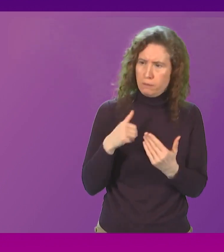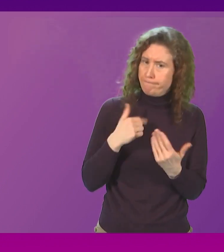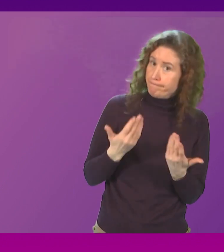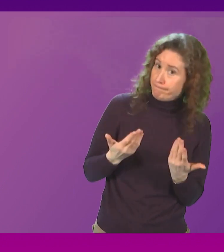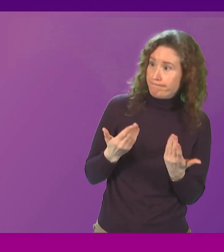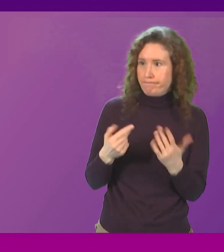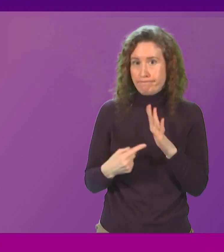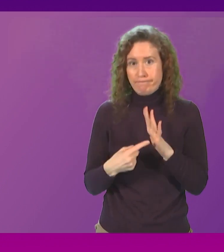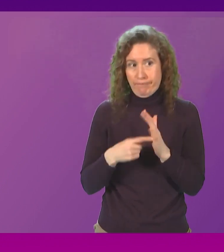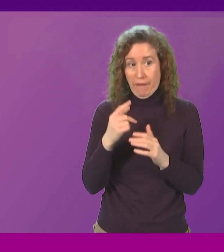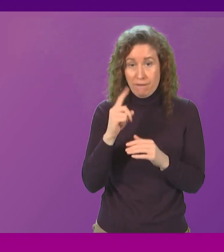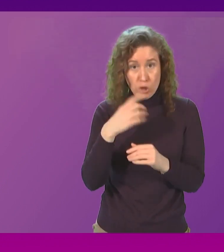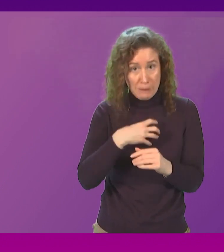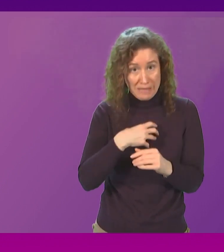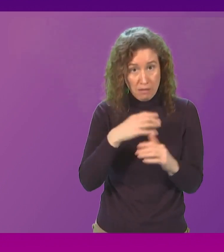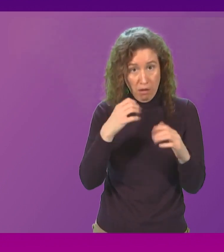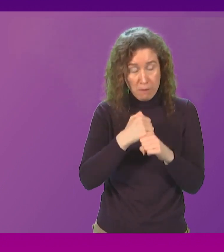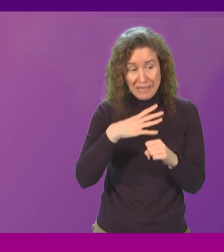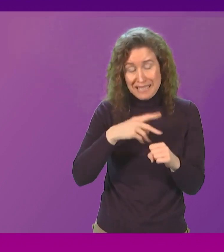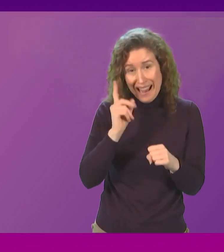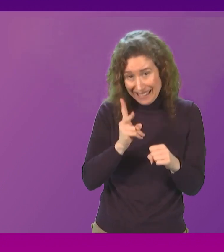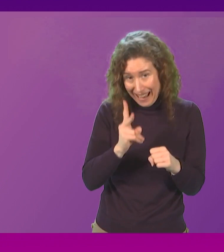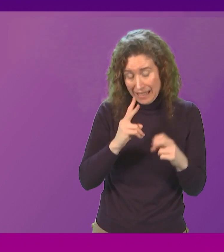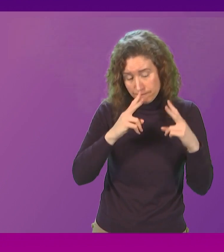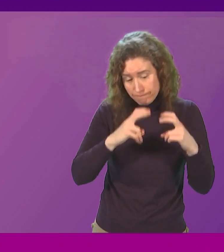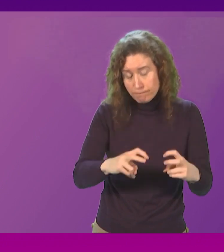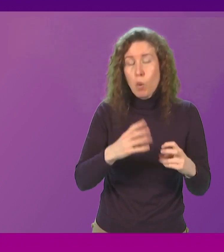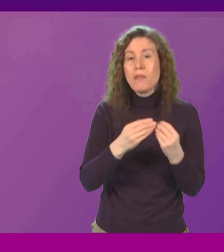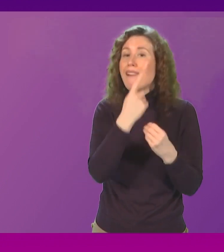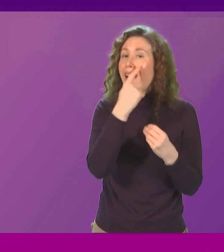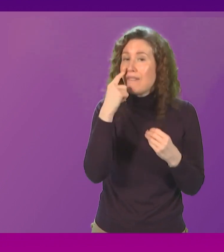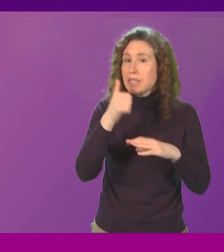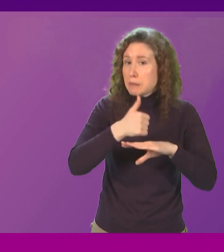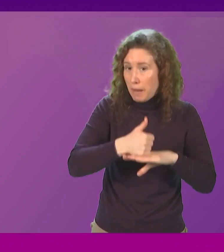First Minister’s Government undertakes an evidence-based and science-led assessment